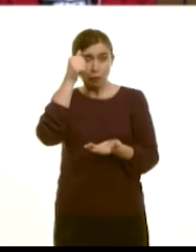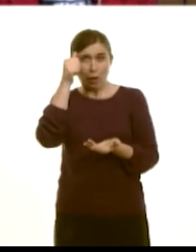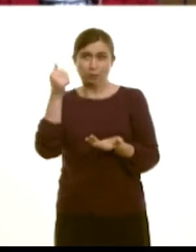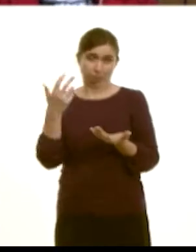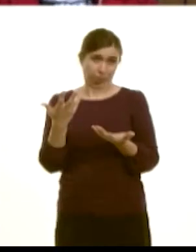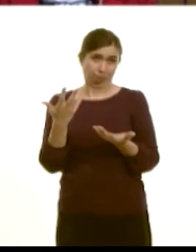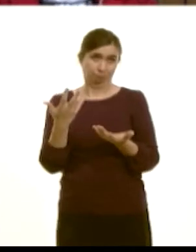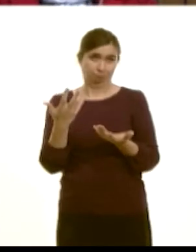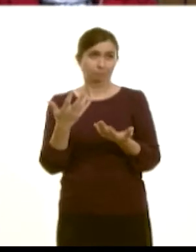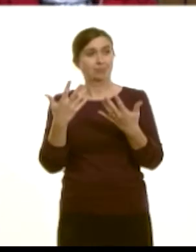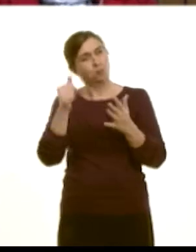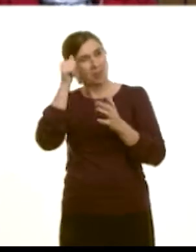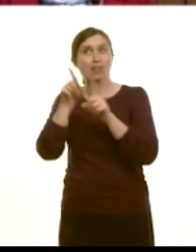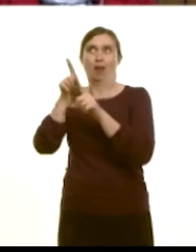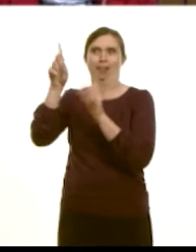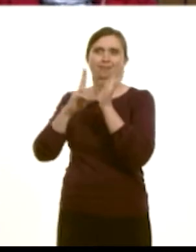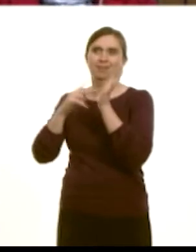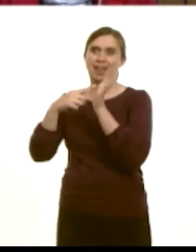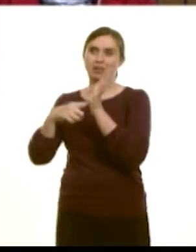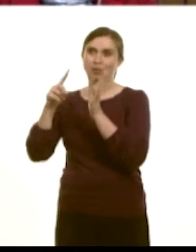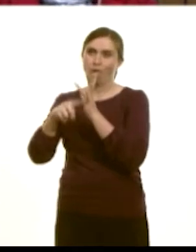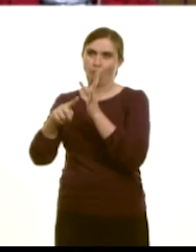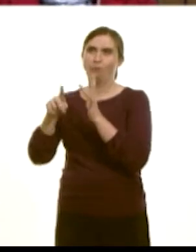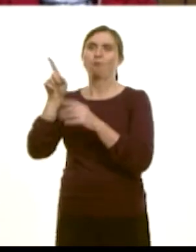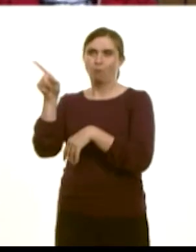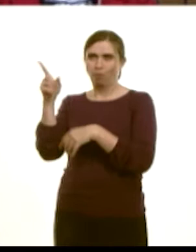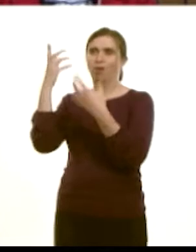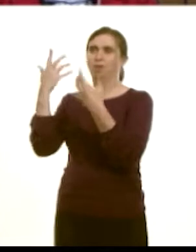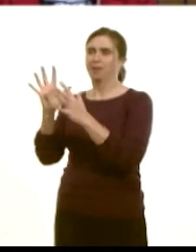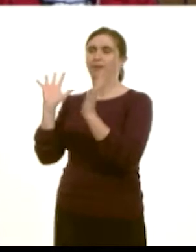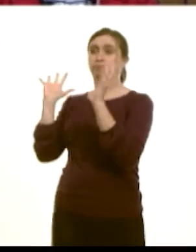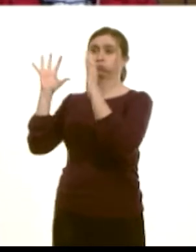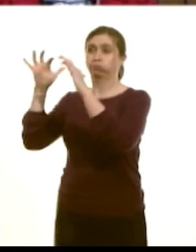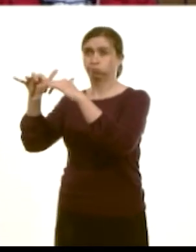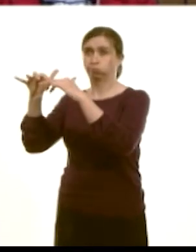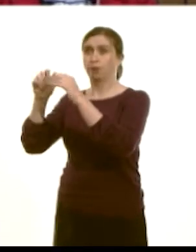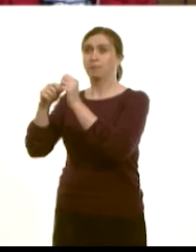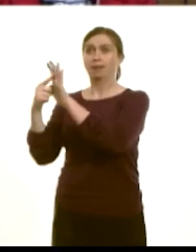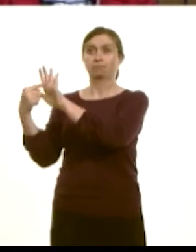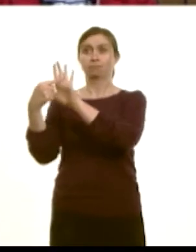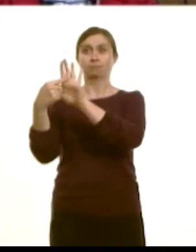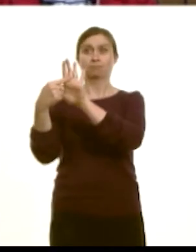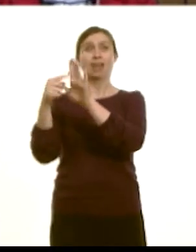the NATO conference will also have helped, particularly the unsolicited but welcome endorsement of the US president.